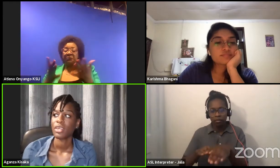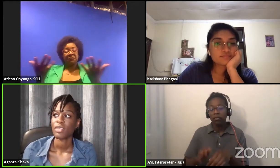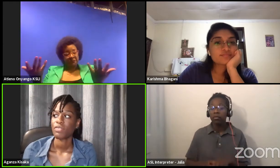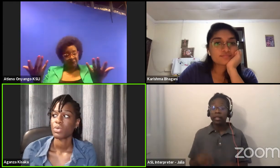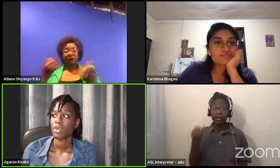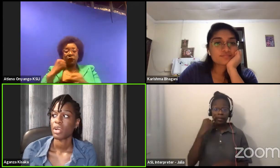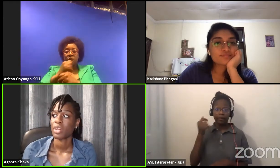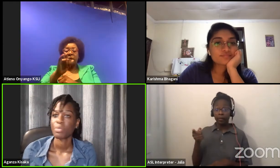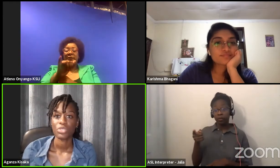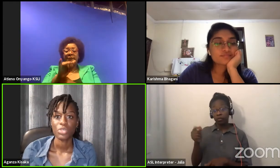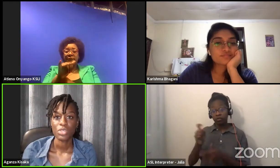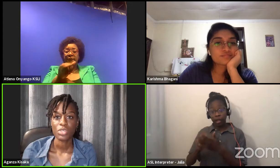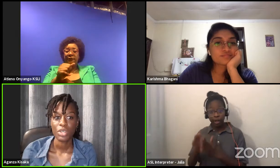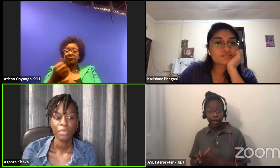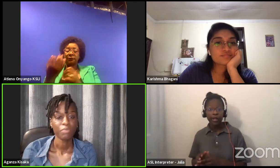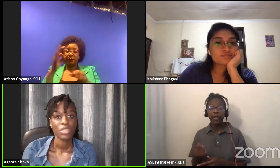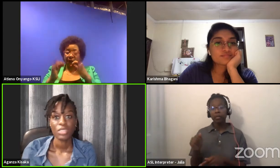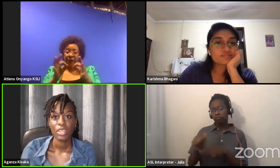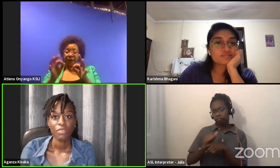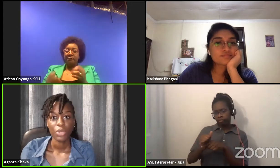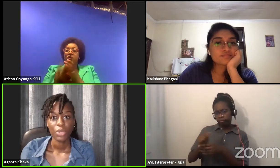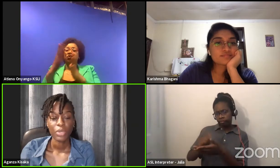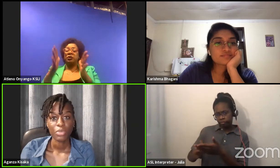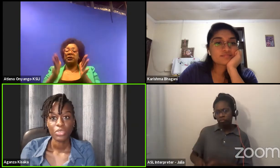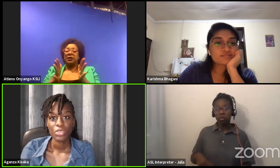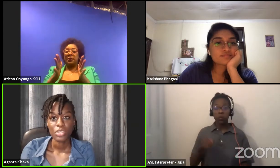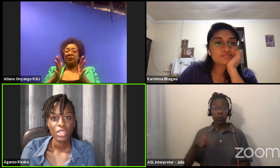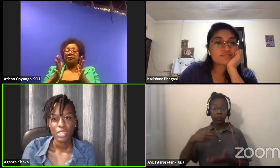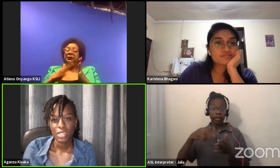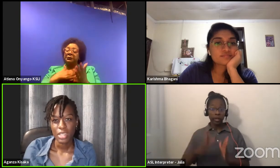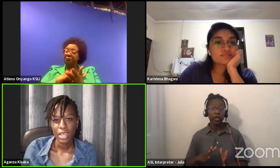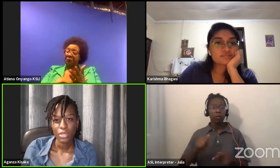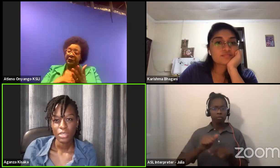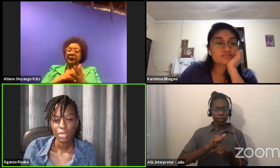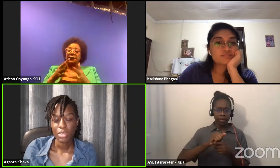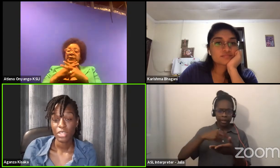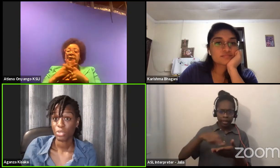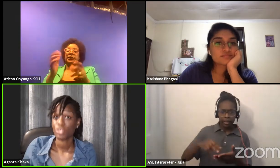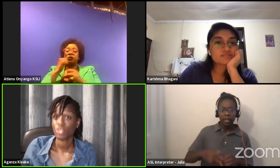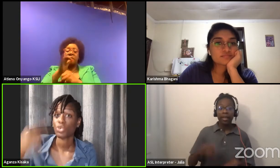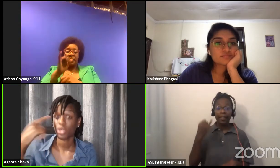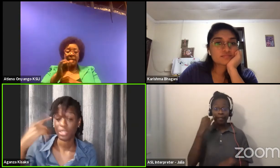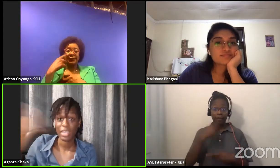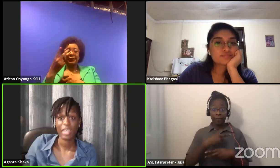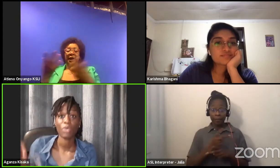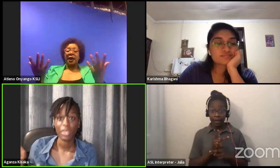If you are a producer, you start following producers and seeing how something is produced or taking work